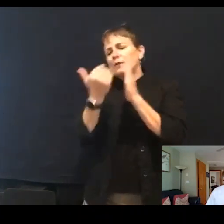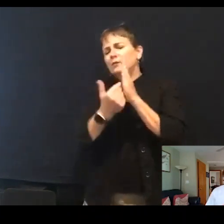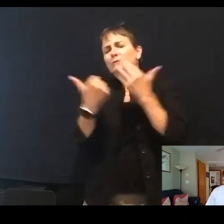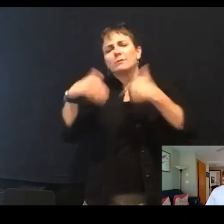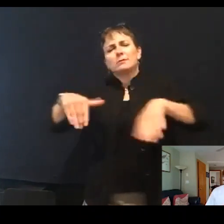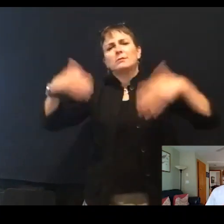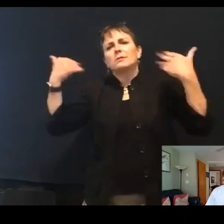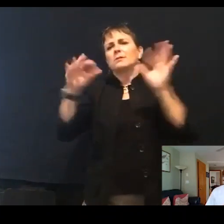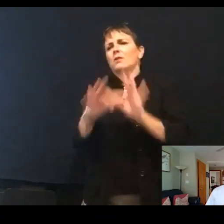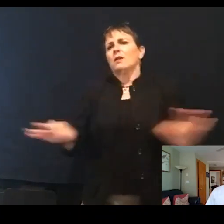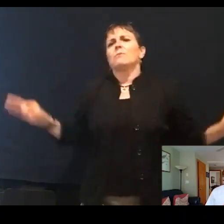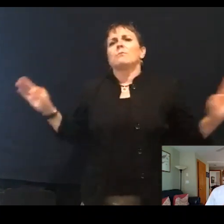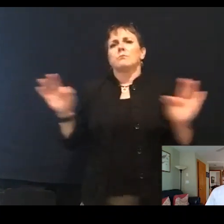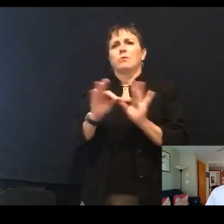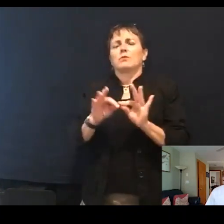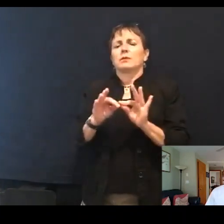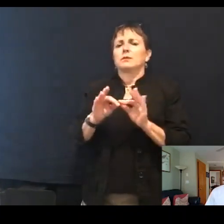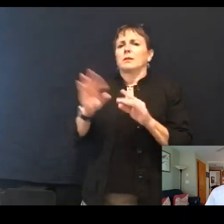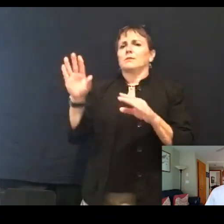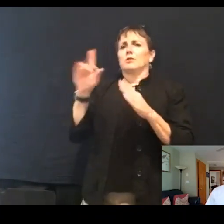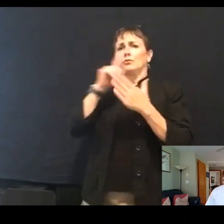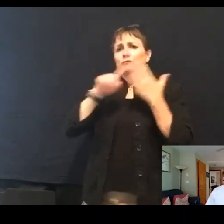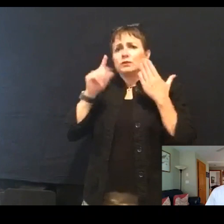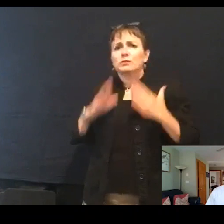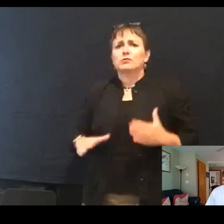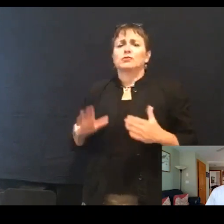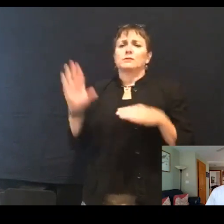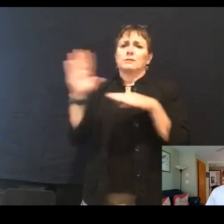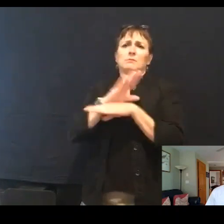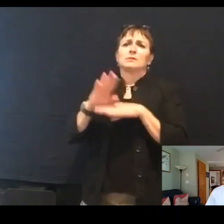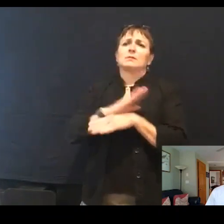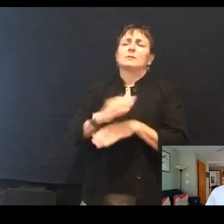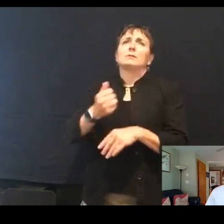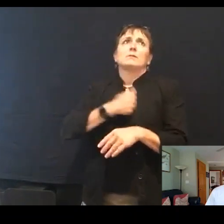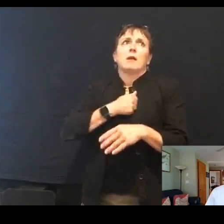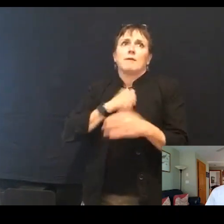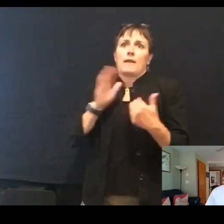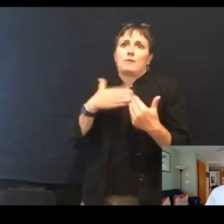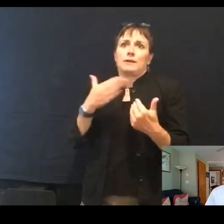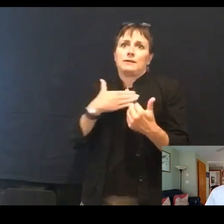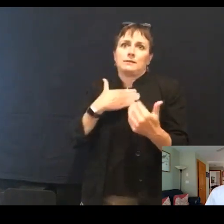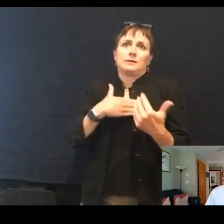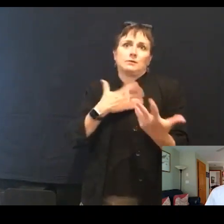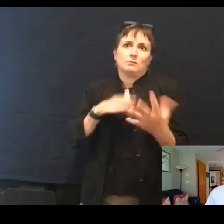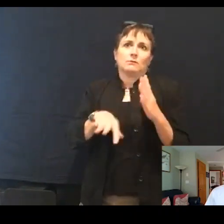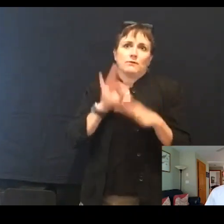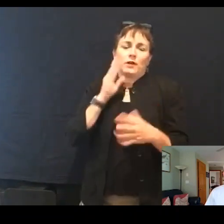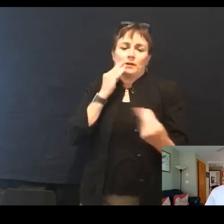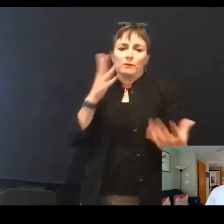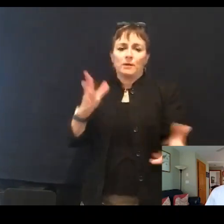And industry and researchers really like access to them. Key elements of a registry are that they